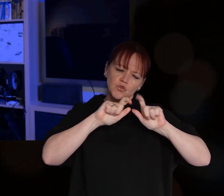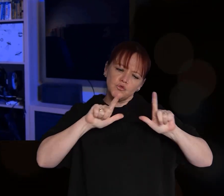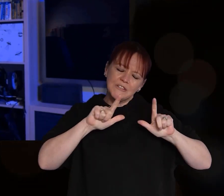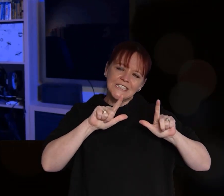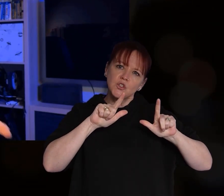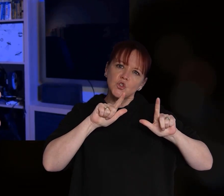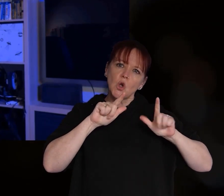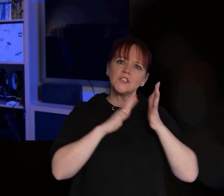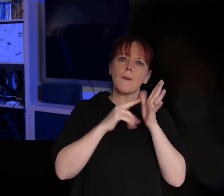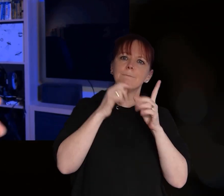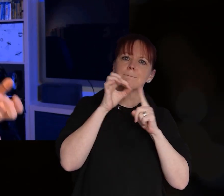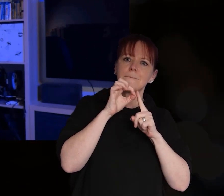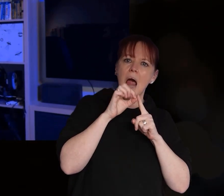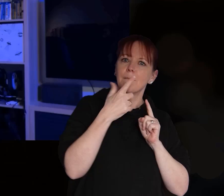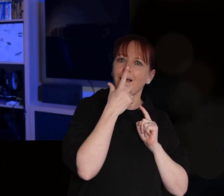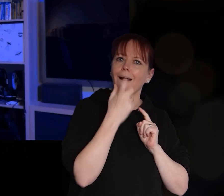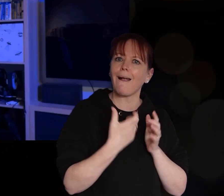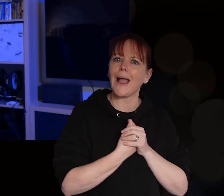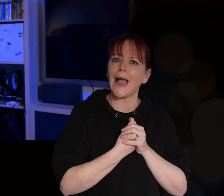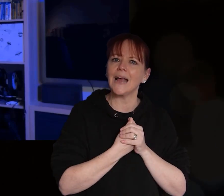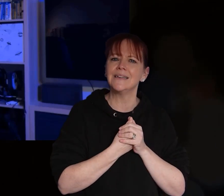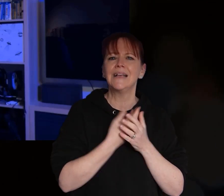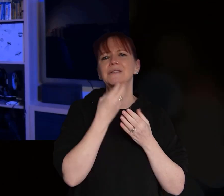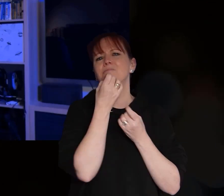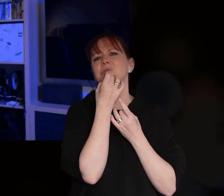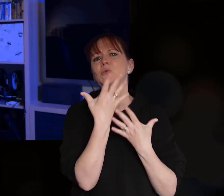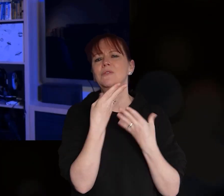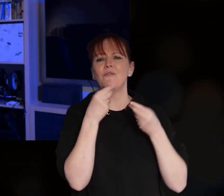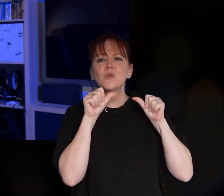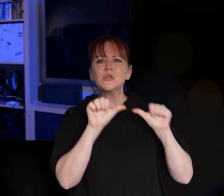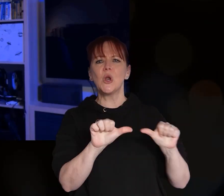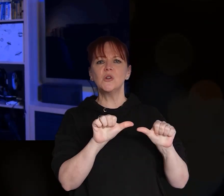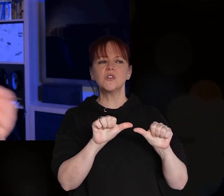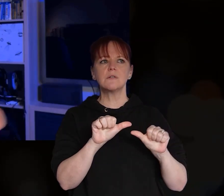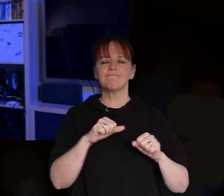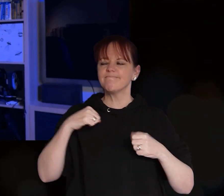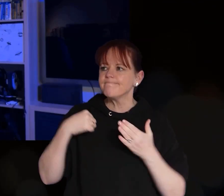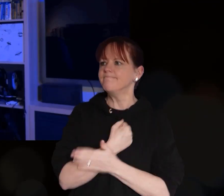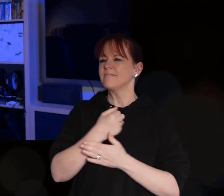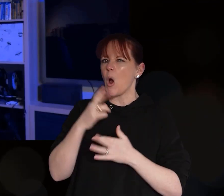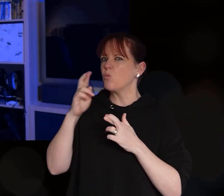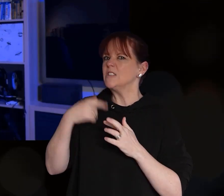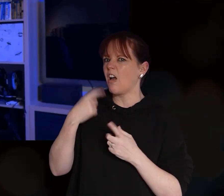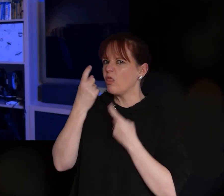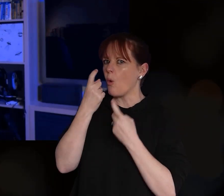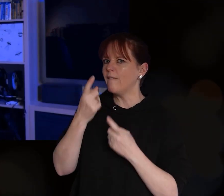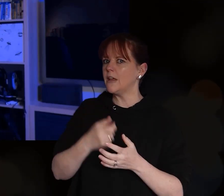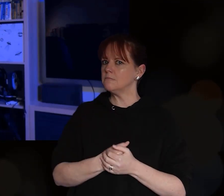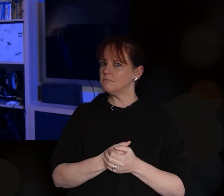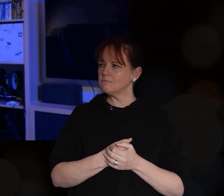It's a beauty elegant solution and I kind of wish I'd thought of it, but shush. But it doesn't stop there, with a range of other considerations